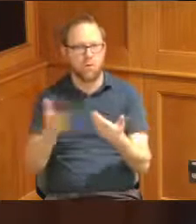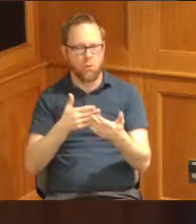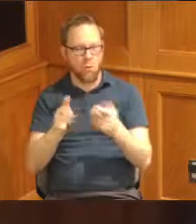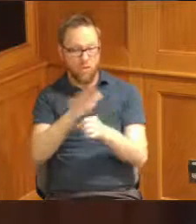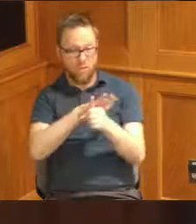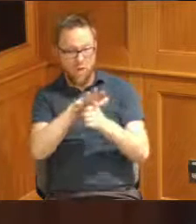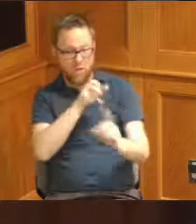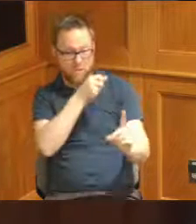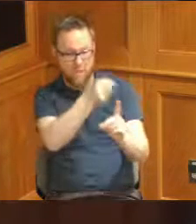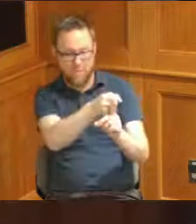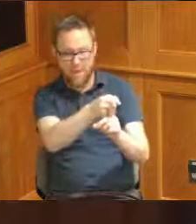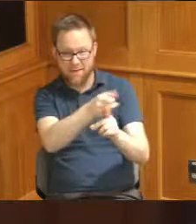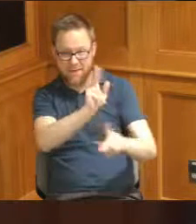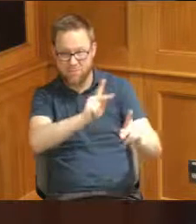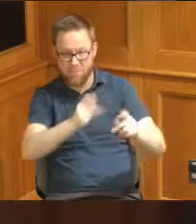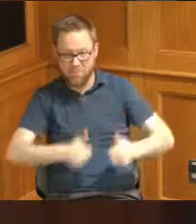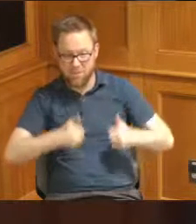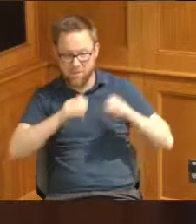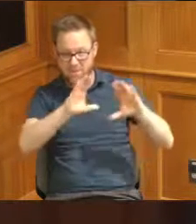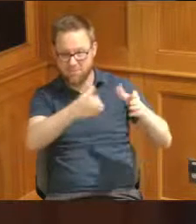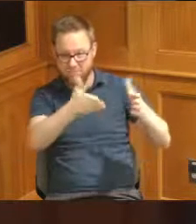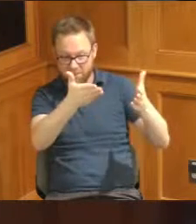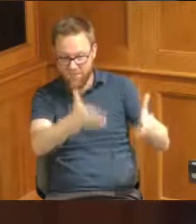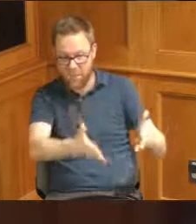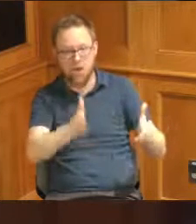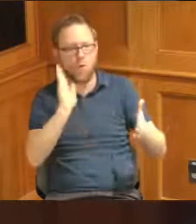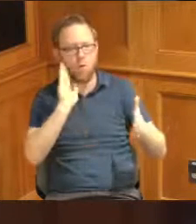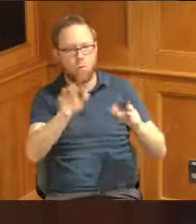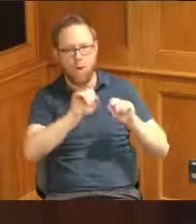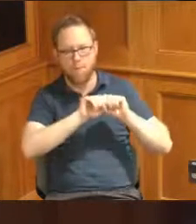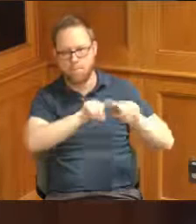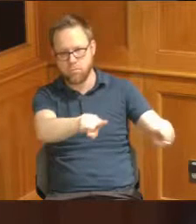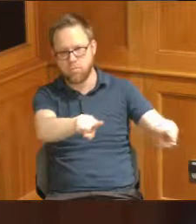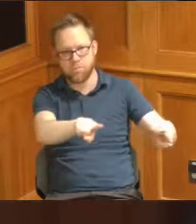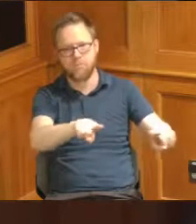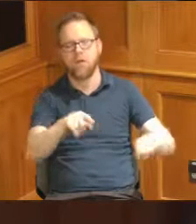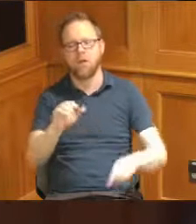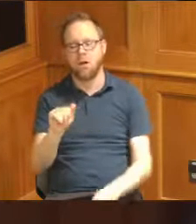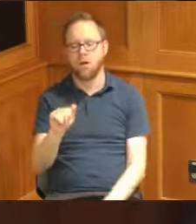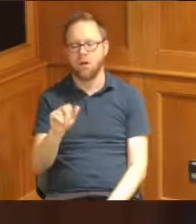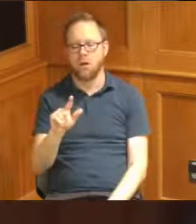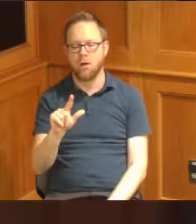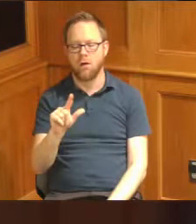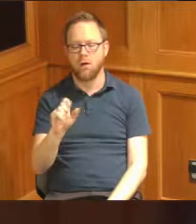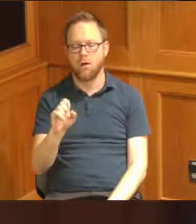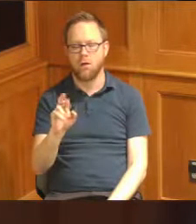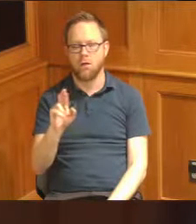that we can send messages to those residents so again going to alert hc.org create not only an